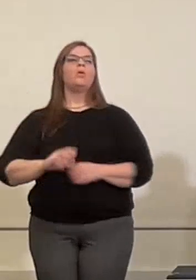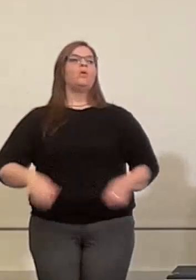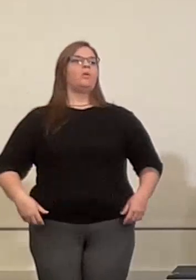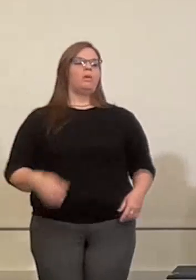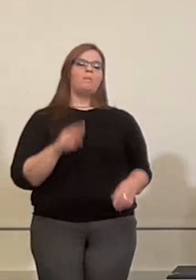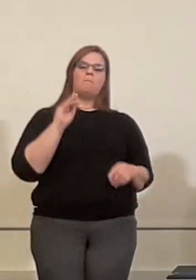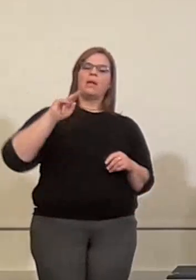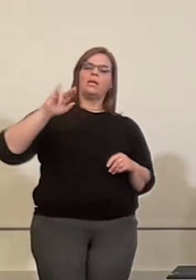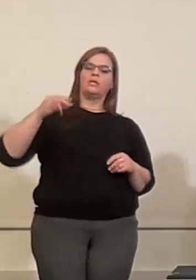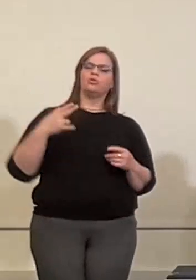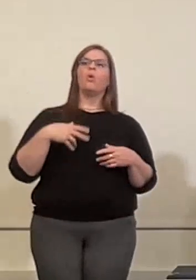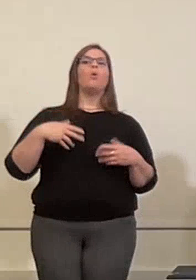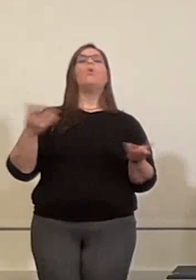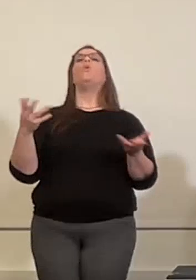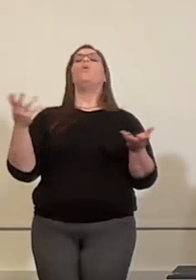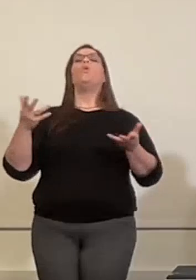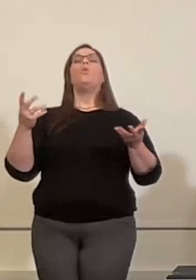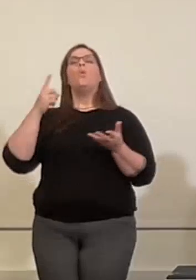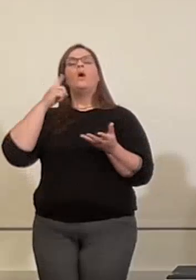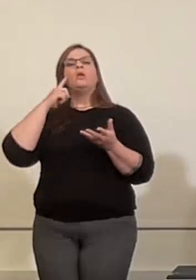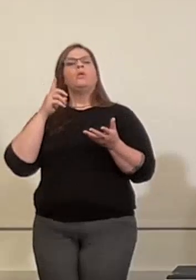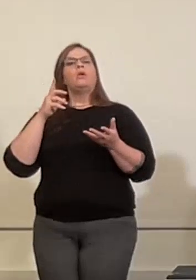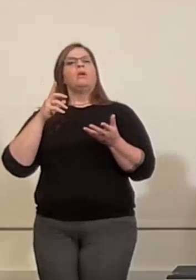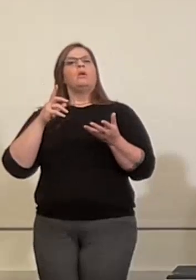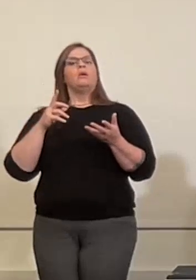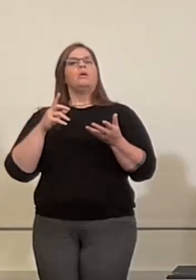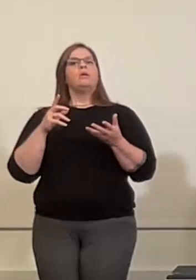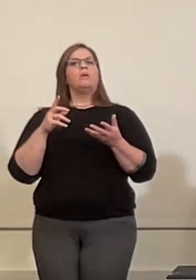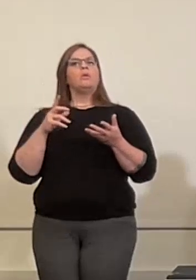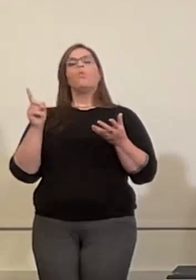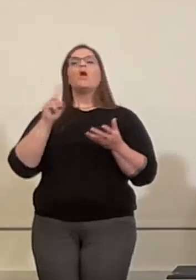You know, what do you think will help build the urgency to do this?